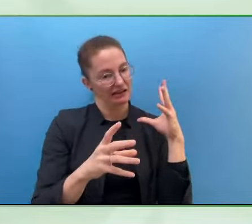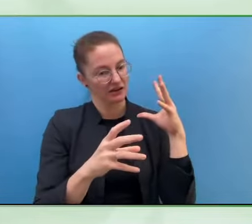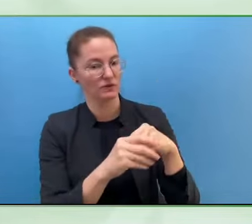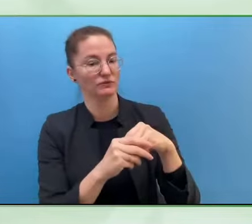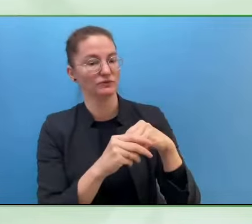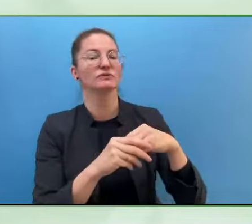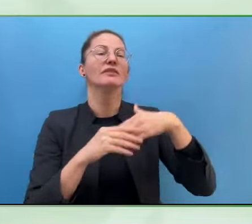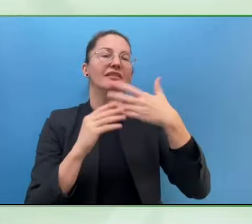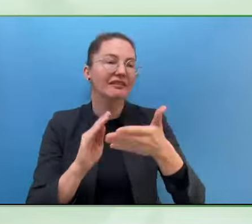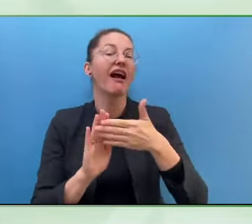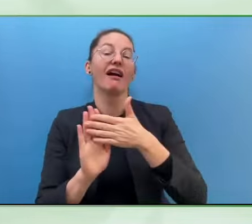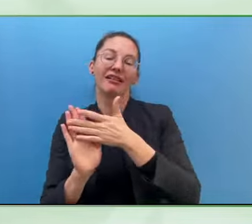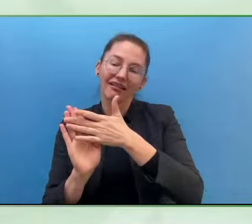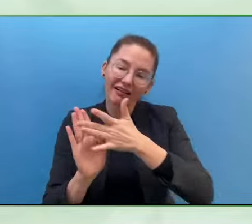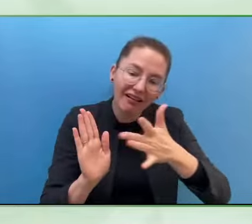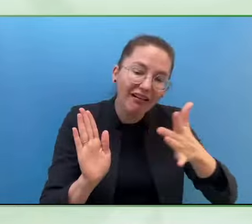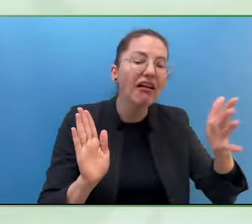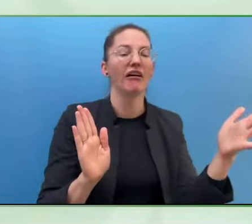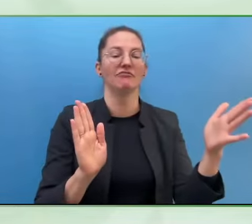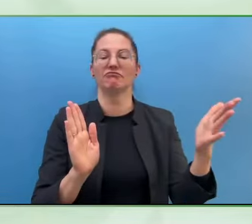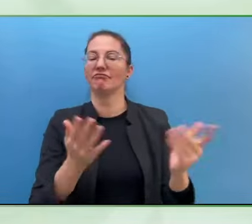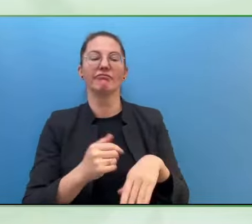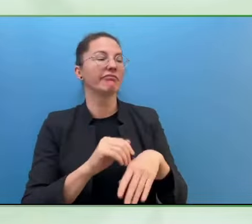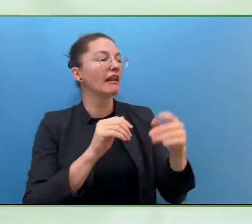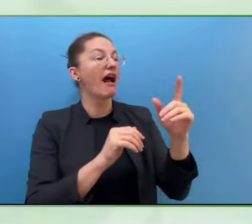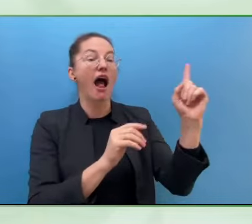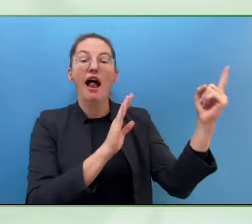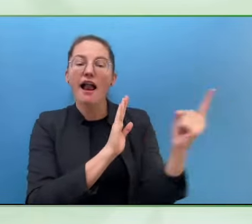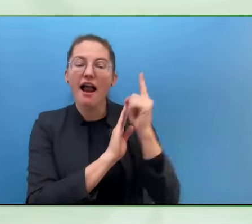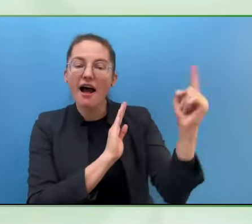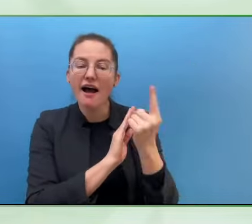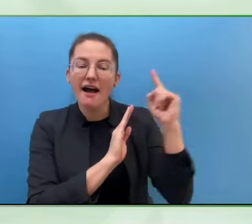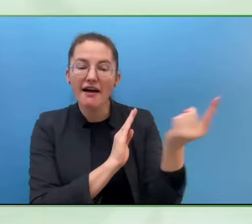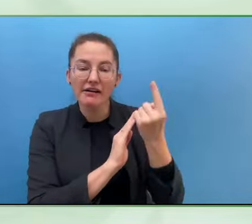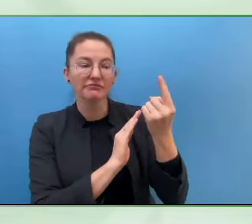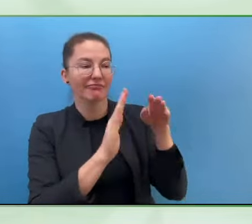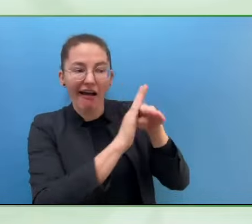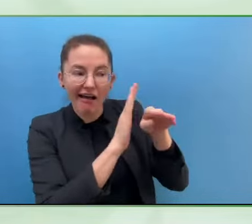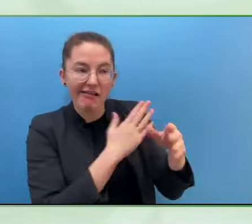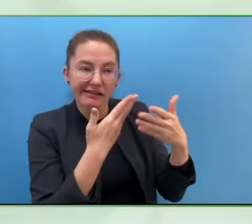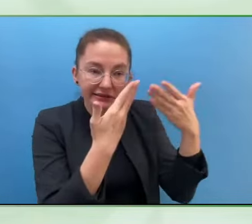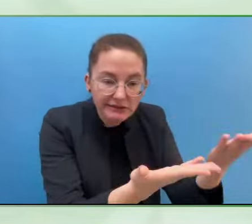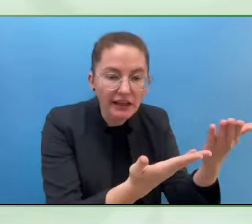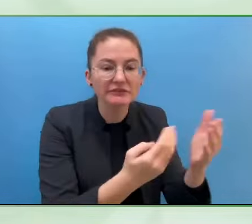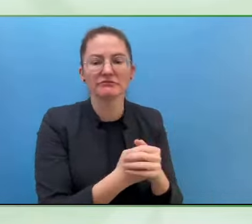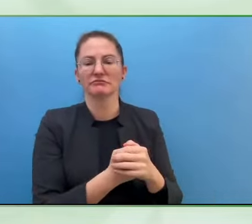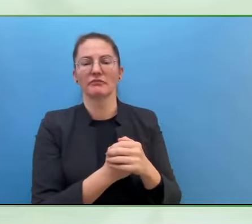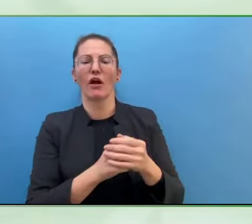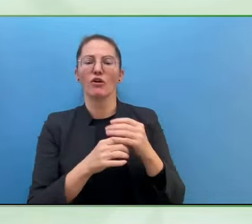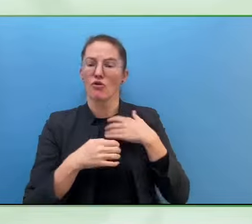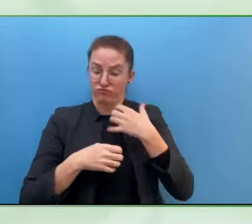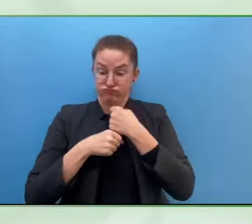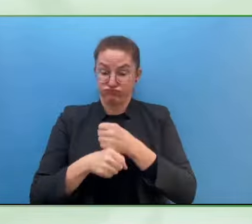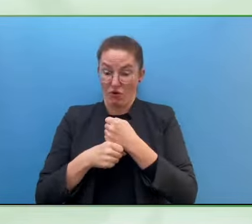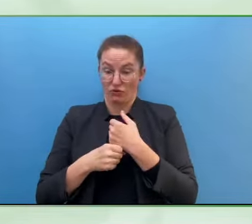UniCredit has been a partner for a while.